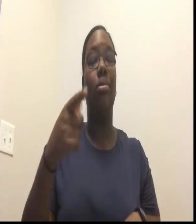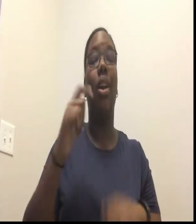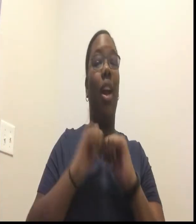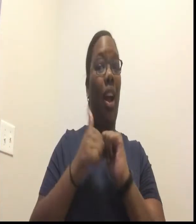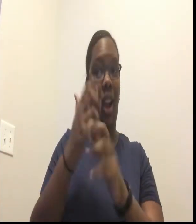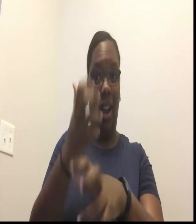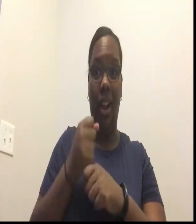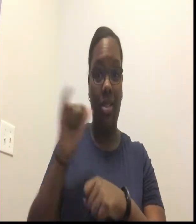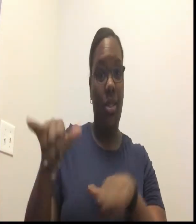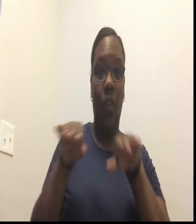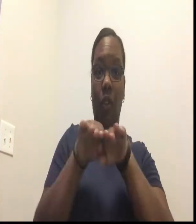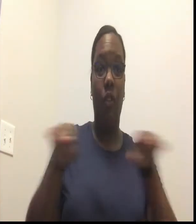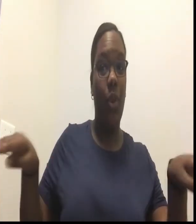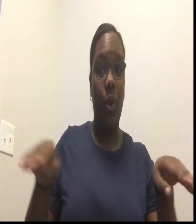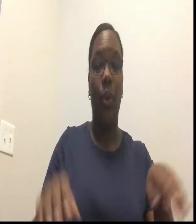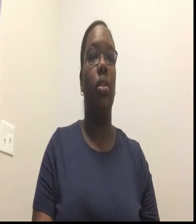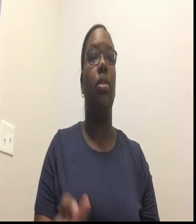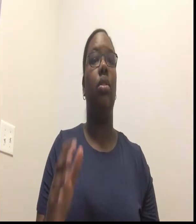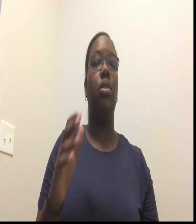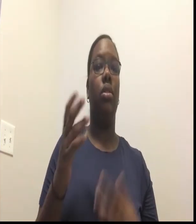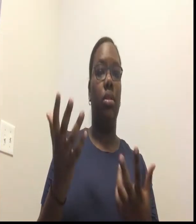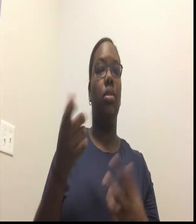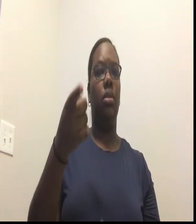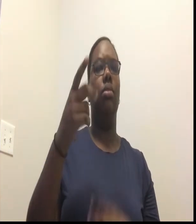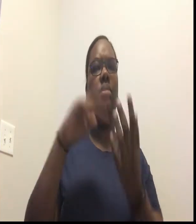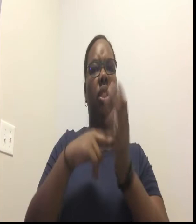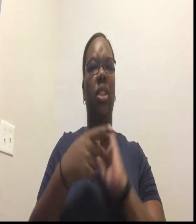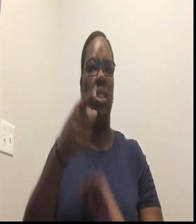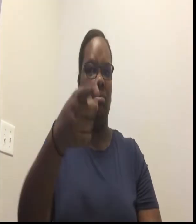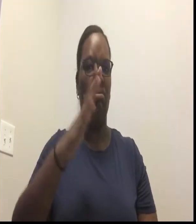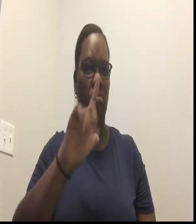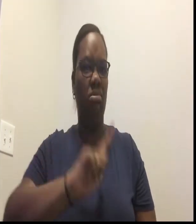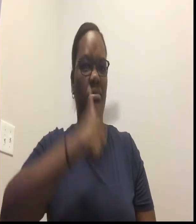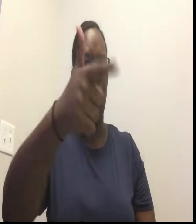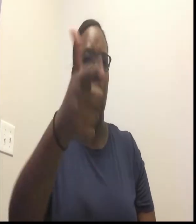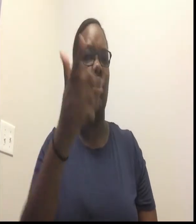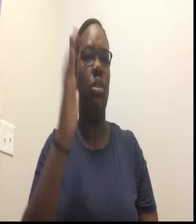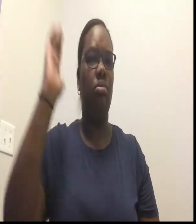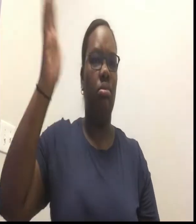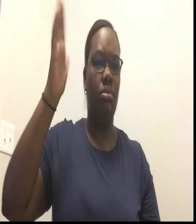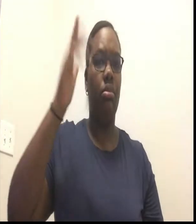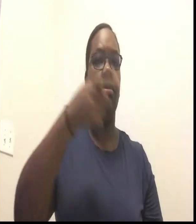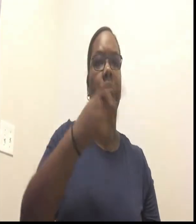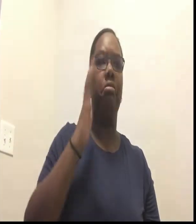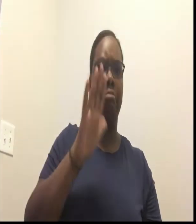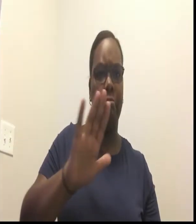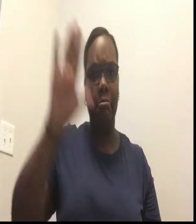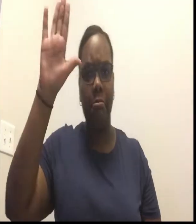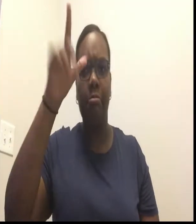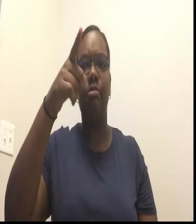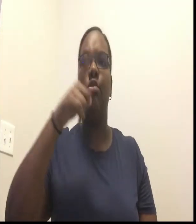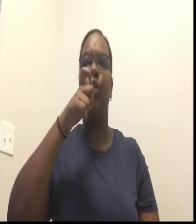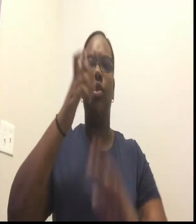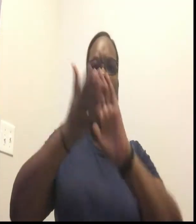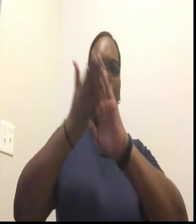words, it's your turn to speak, you would signal the presiding officer